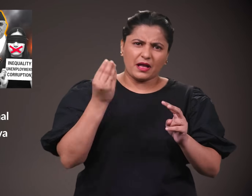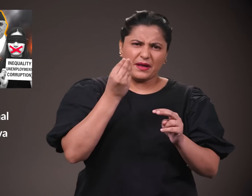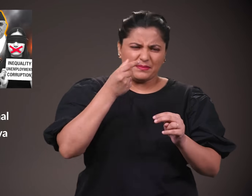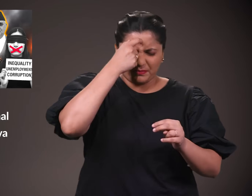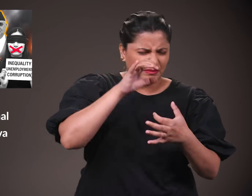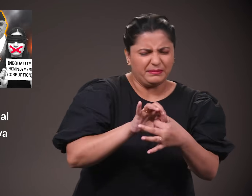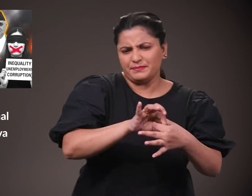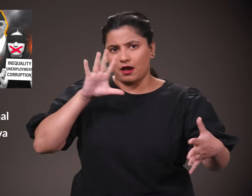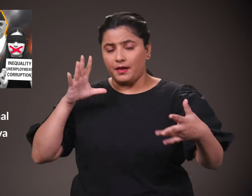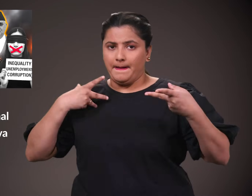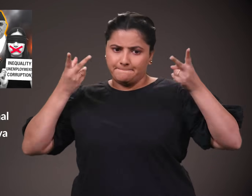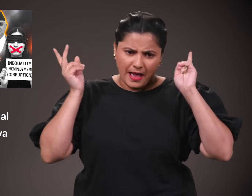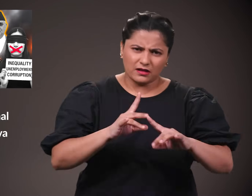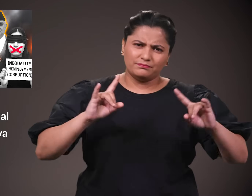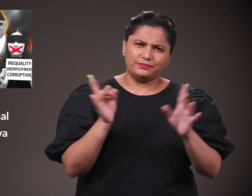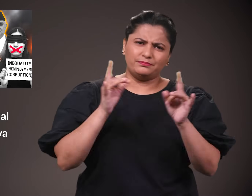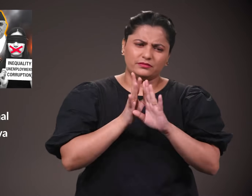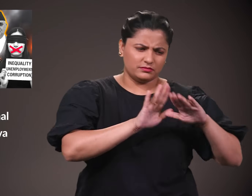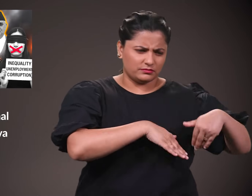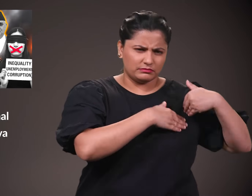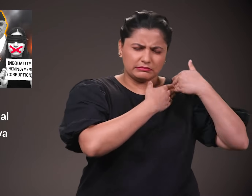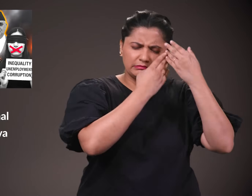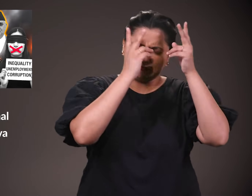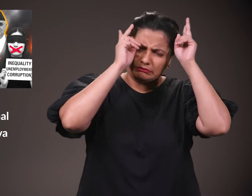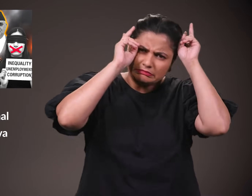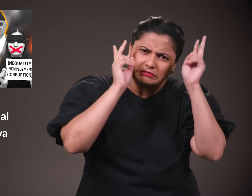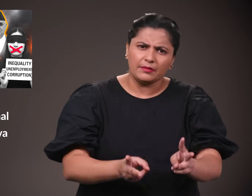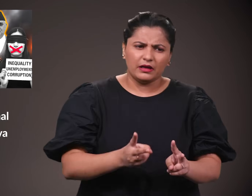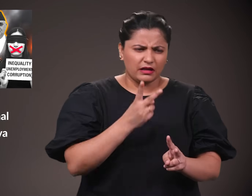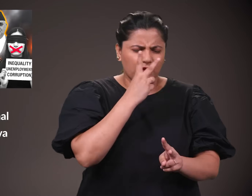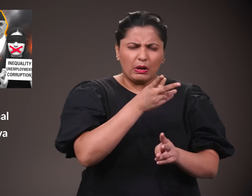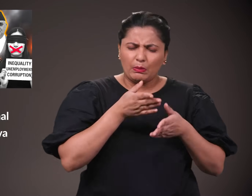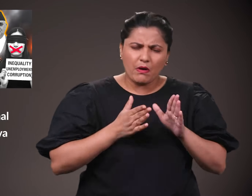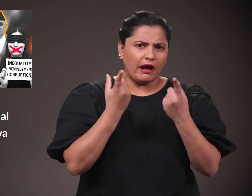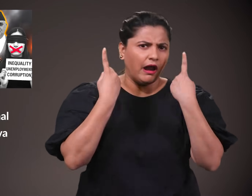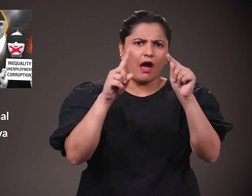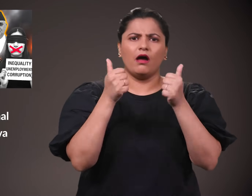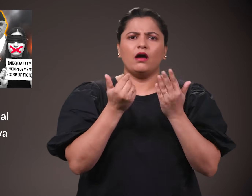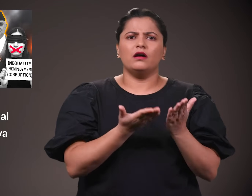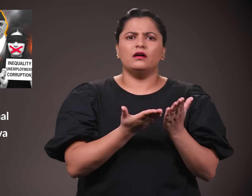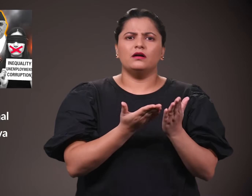They form unions and break up after a few months. This isn't appropriate.